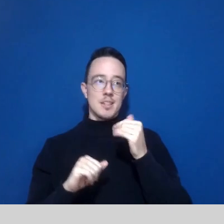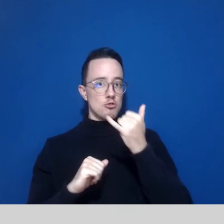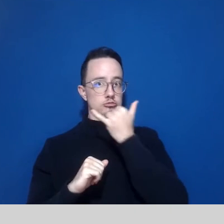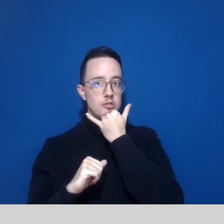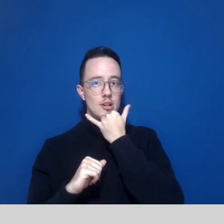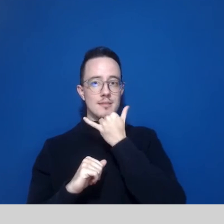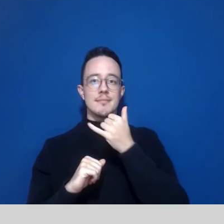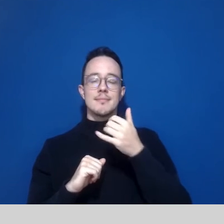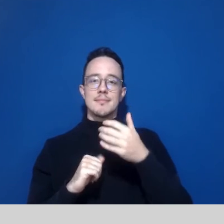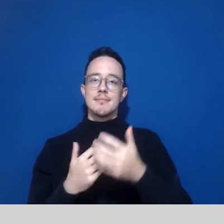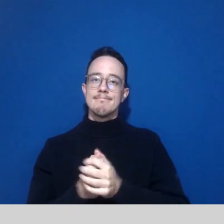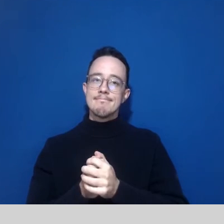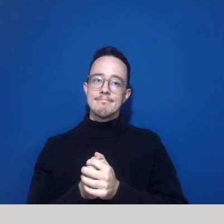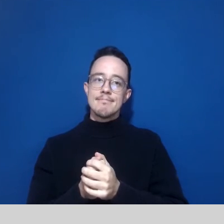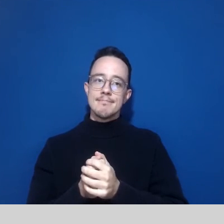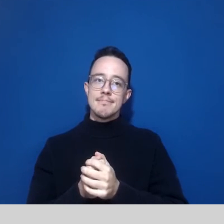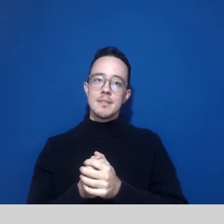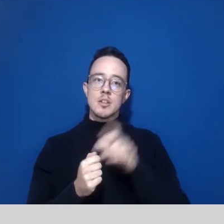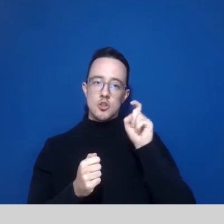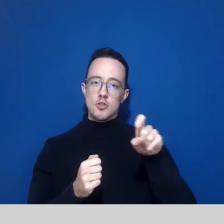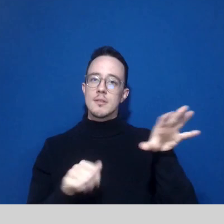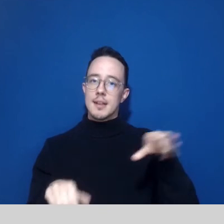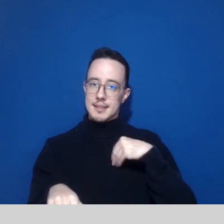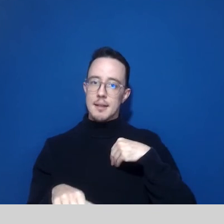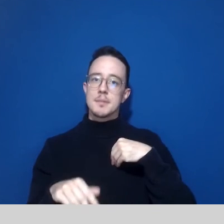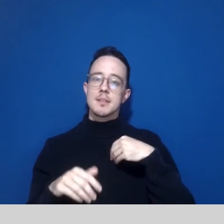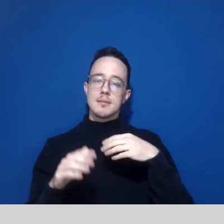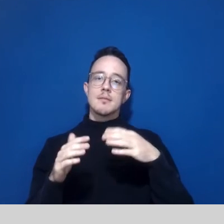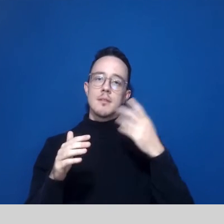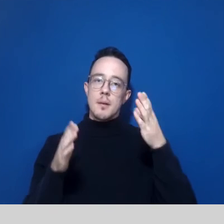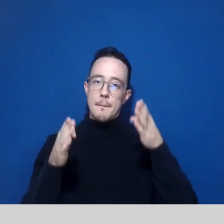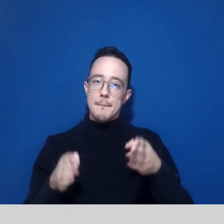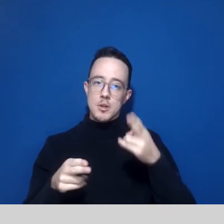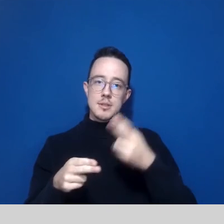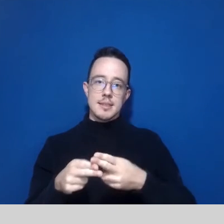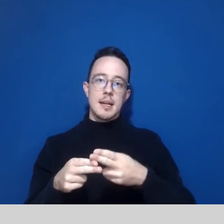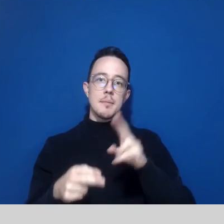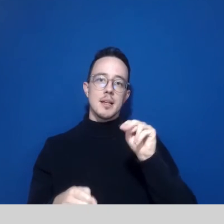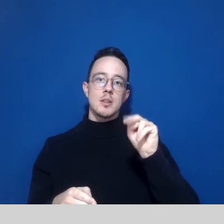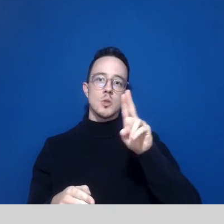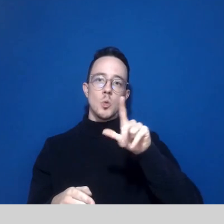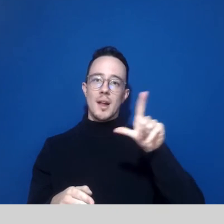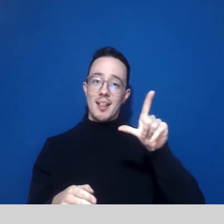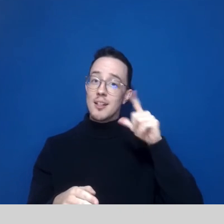that's wrong. You should accept if someone's name is null,